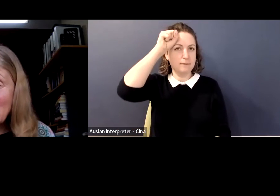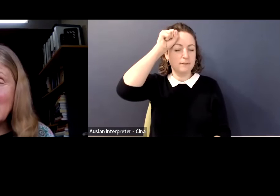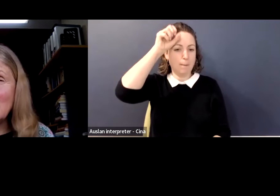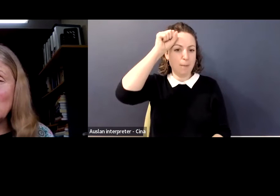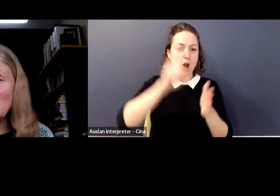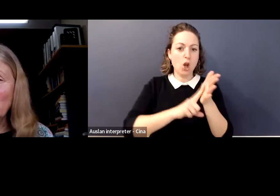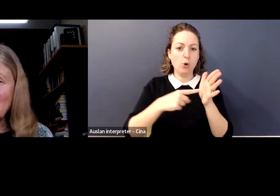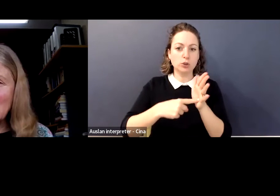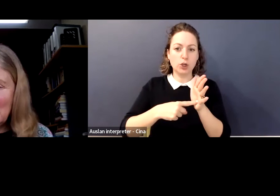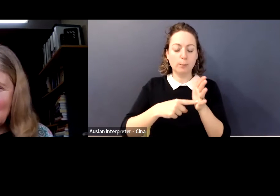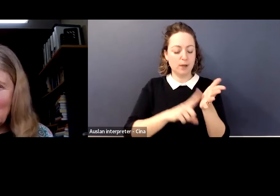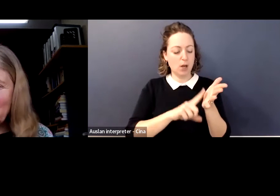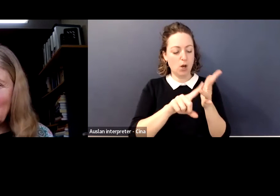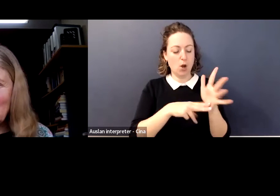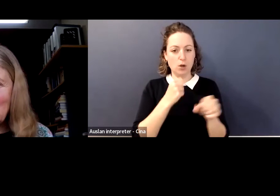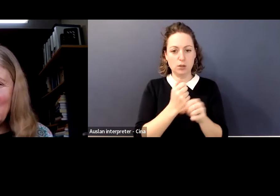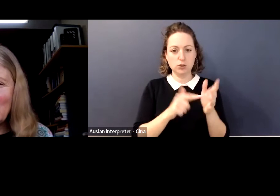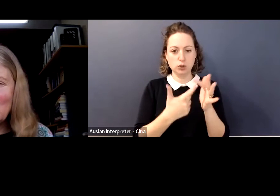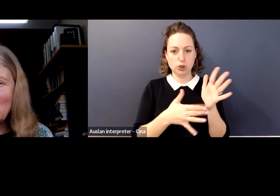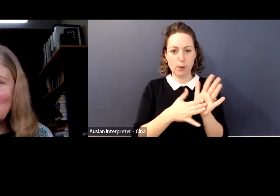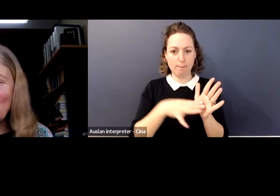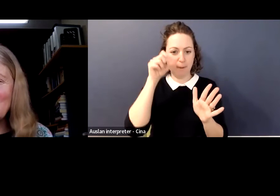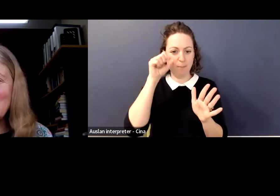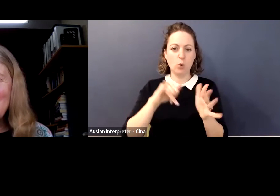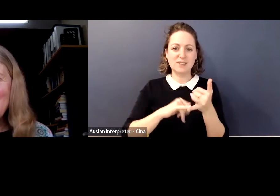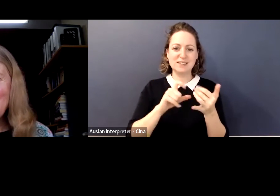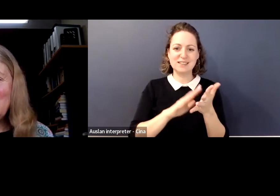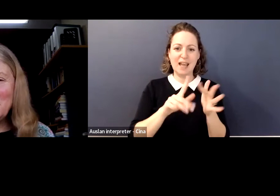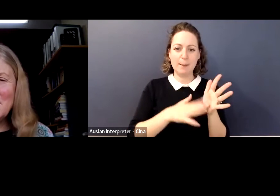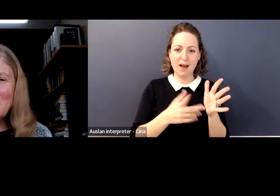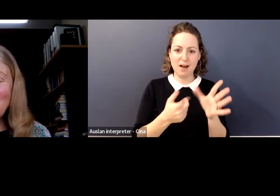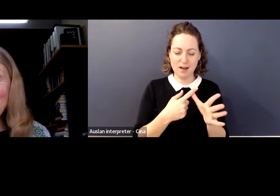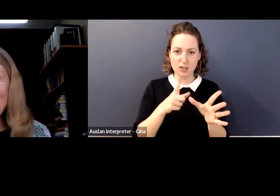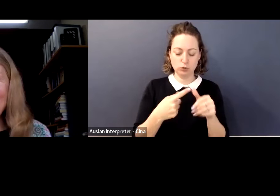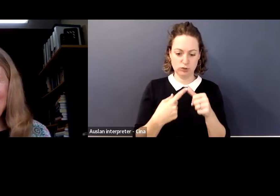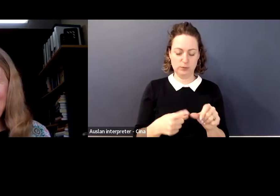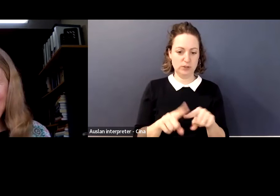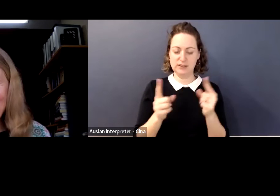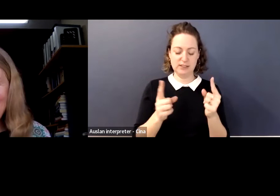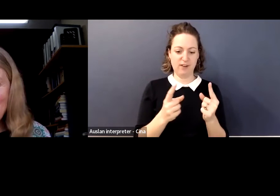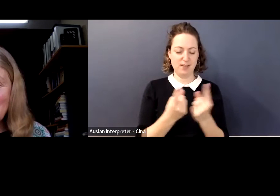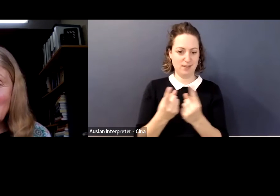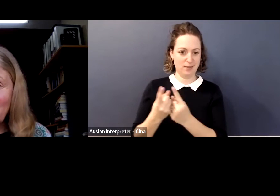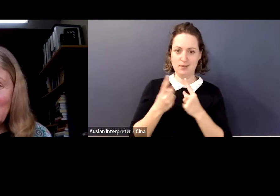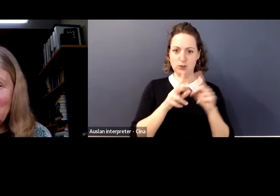access to different schema that will allow them to respond to different subject areas successfully.